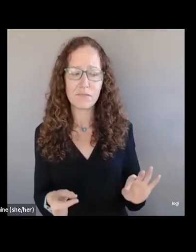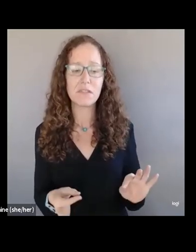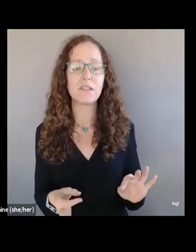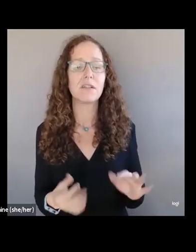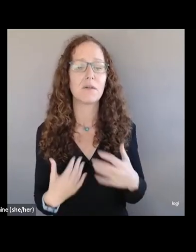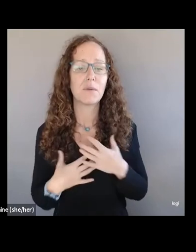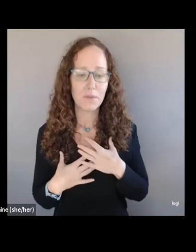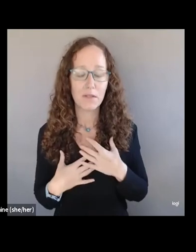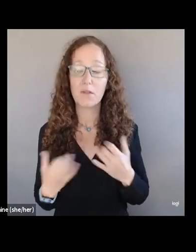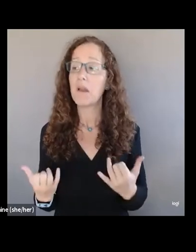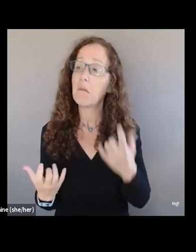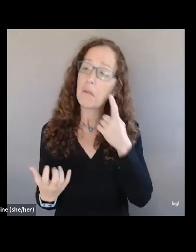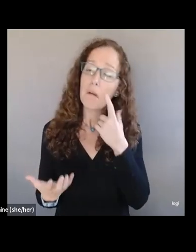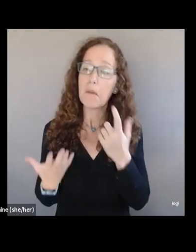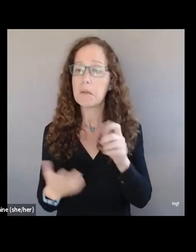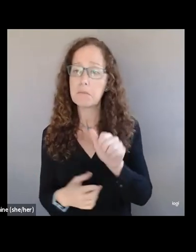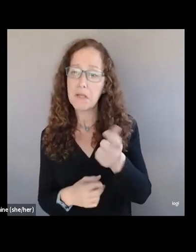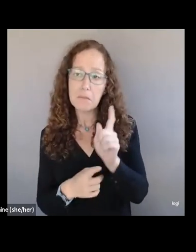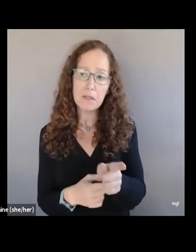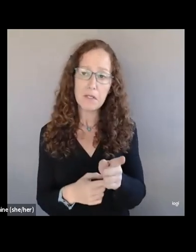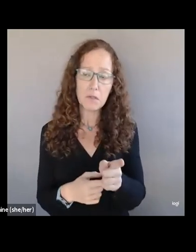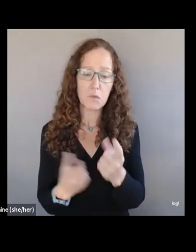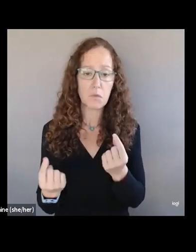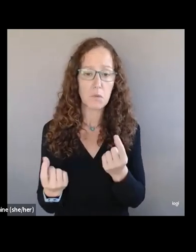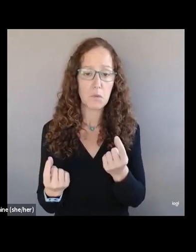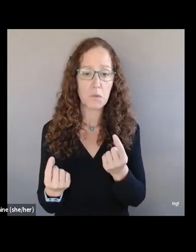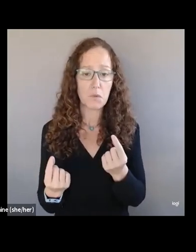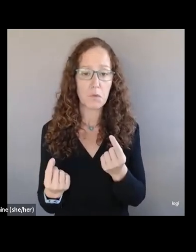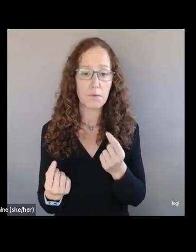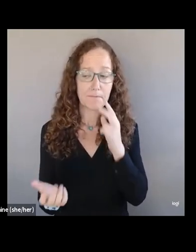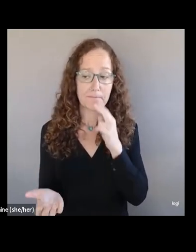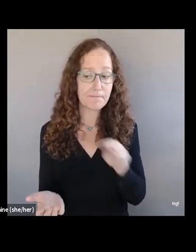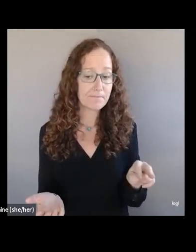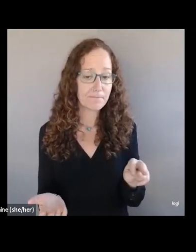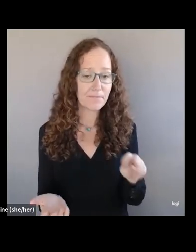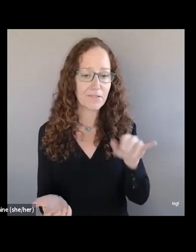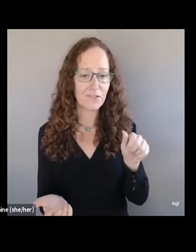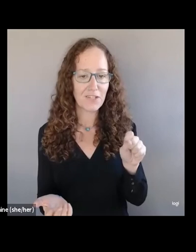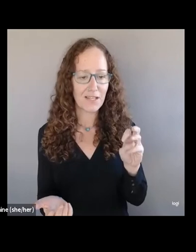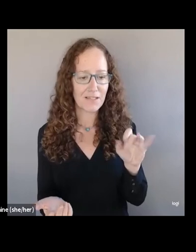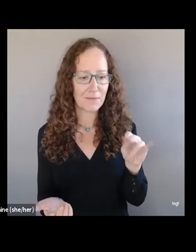minutes with keeping my eye on Jasmin, thank you for your work,